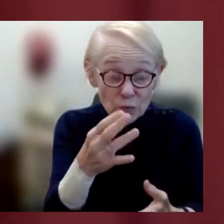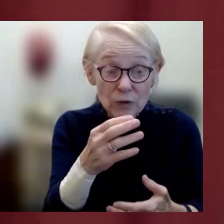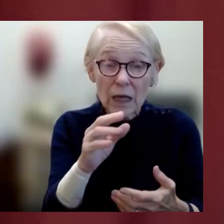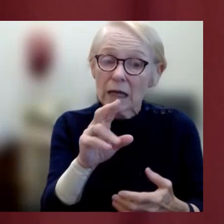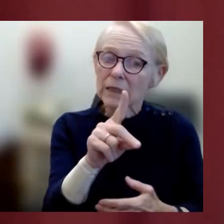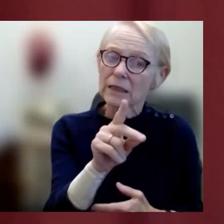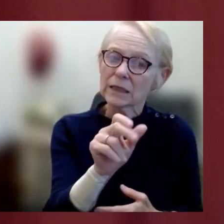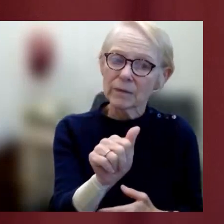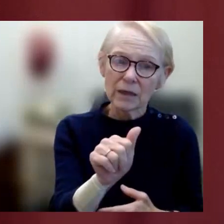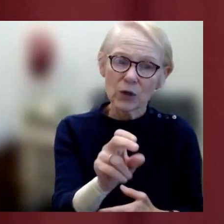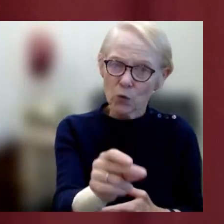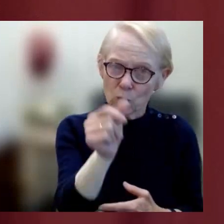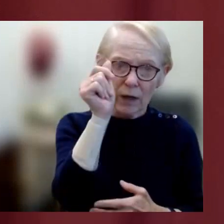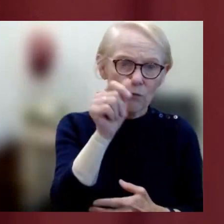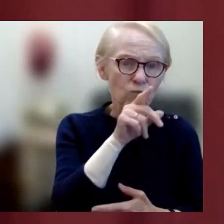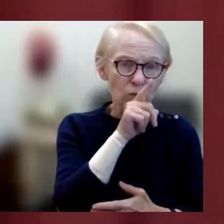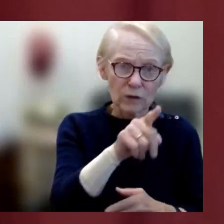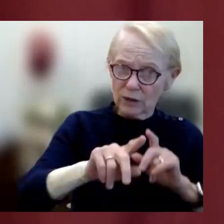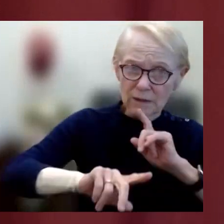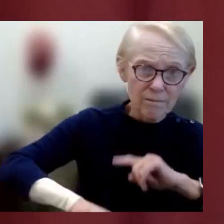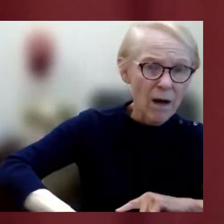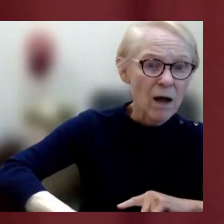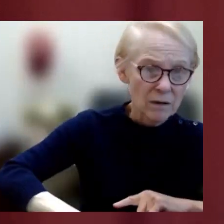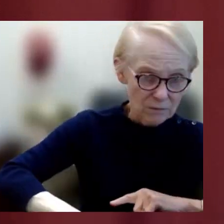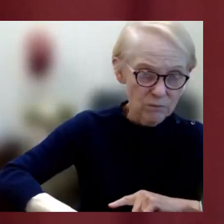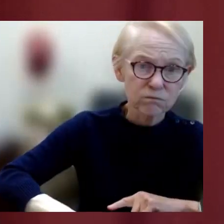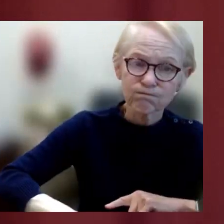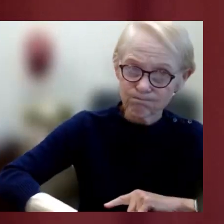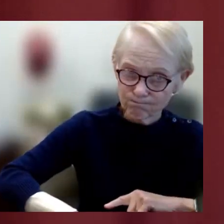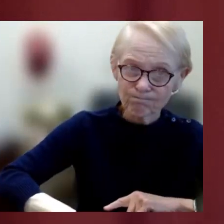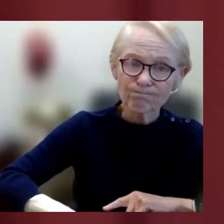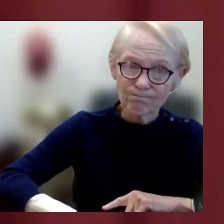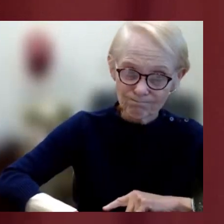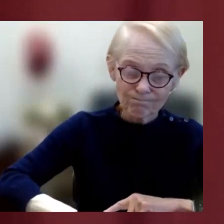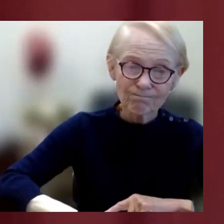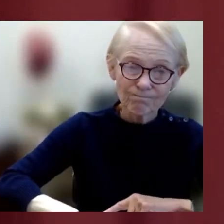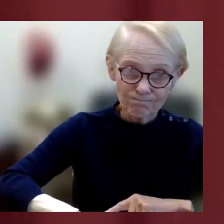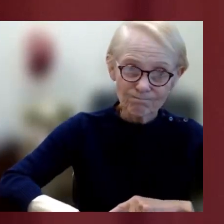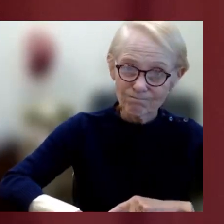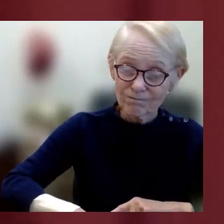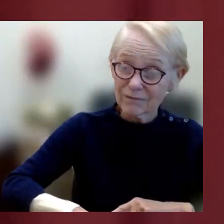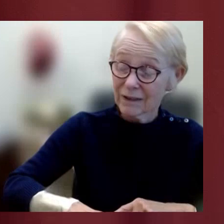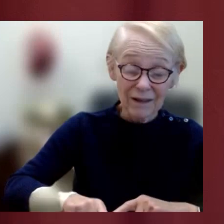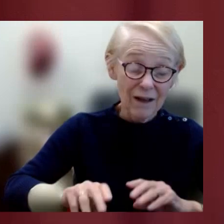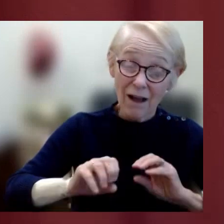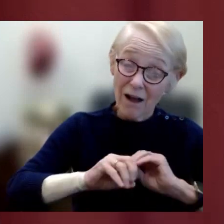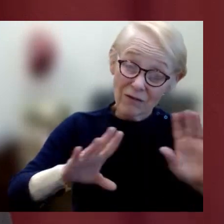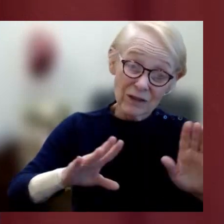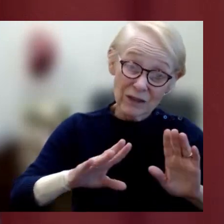to respond to that and say you know this you know this doesn't obviously represent us and you know